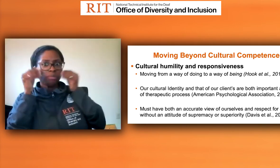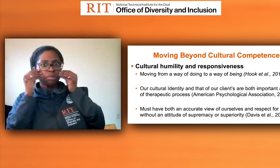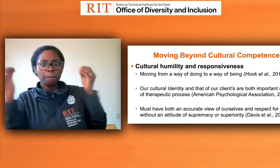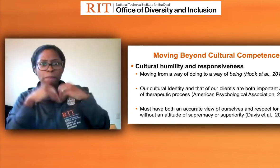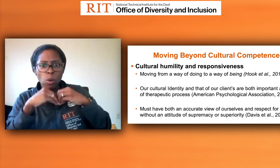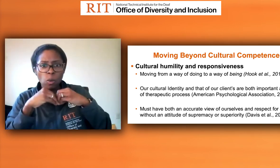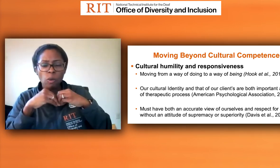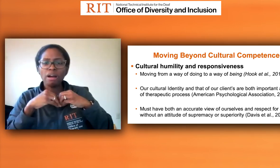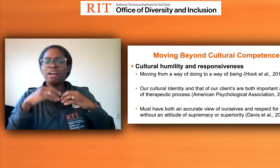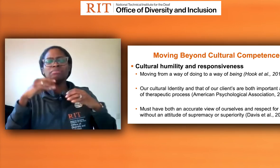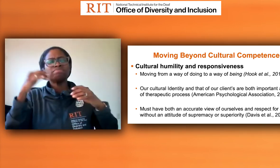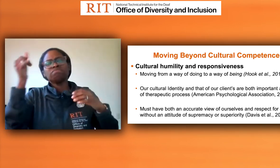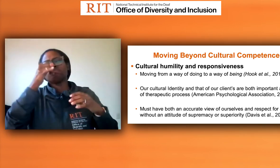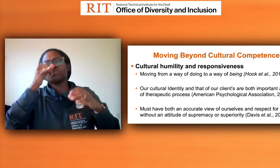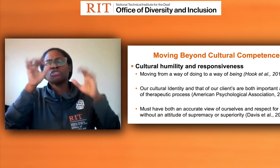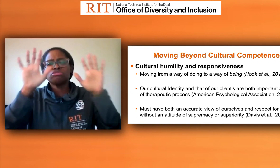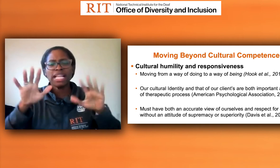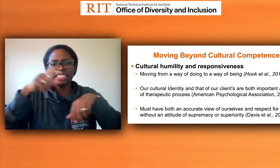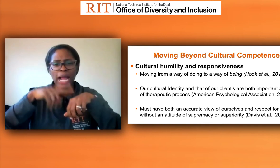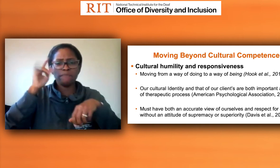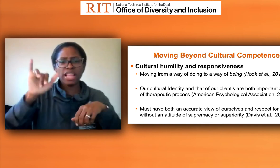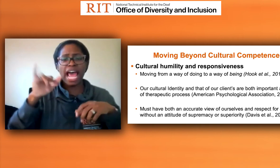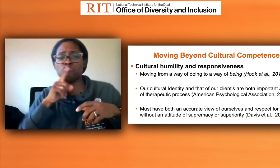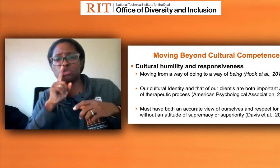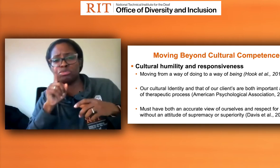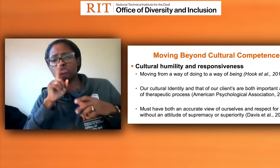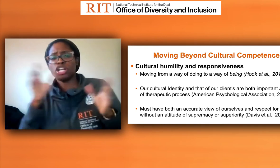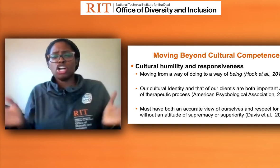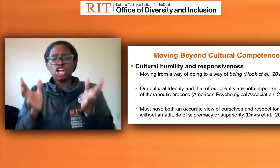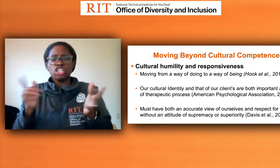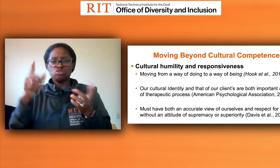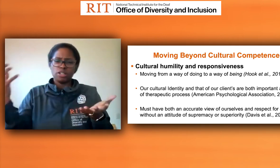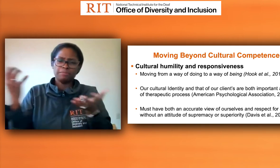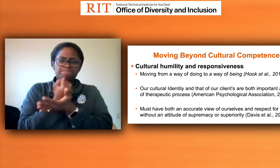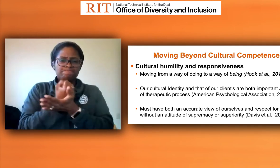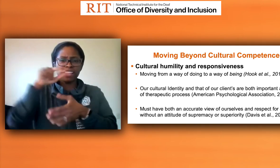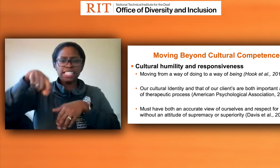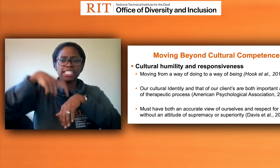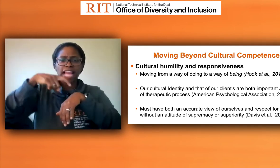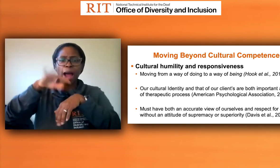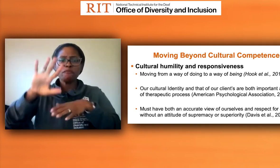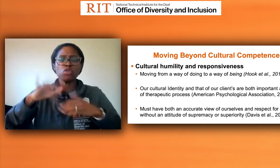the knowledge you want to learn and the intel you want to have. This is the time and I encourage you